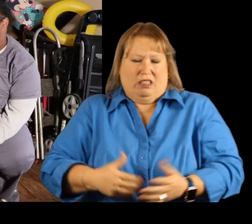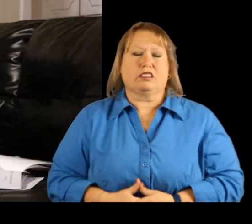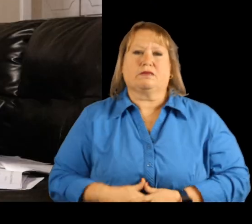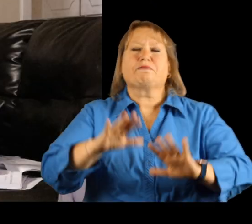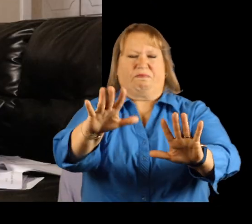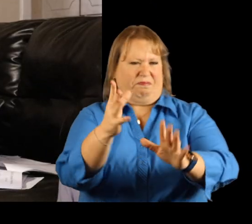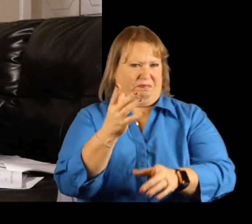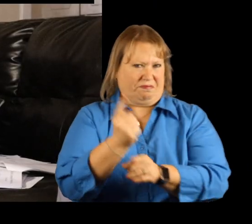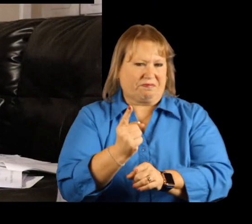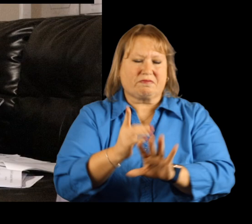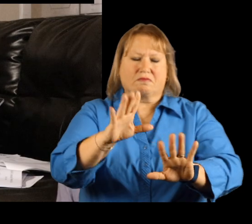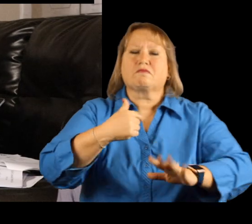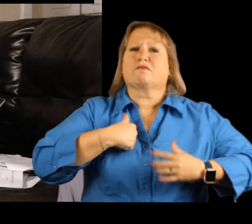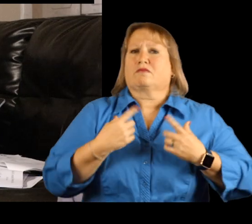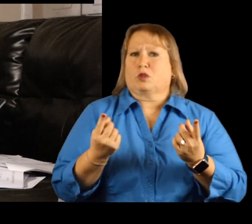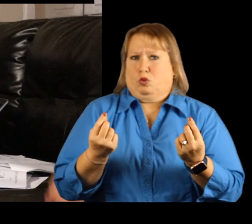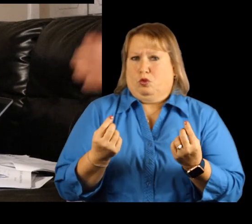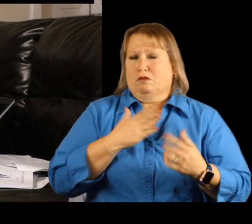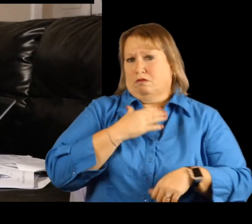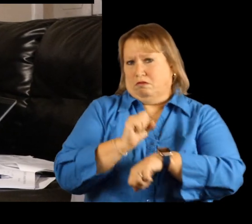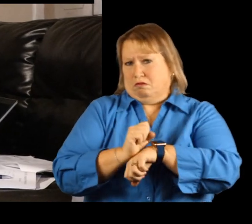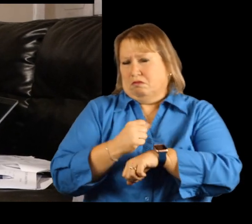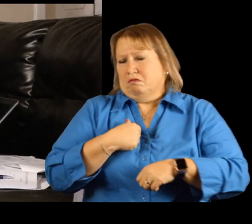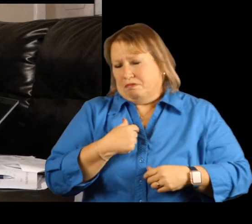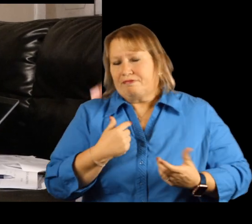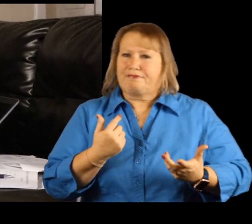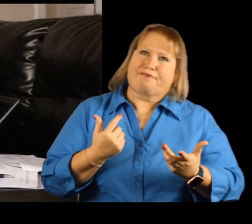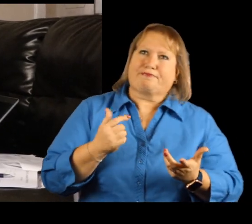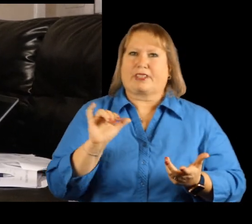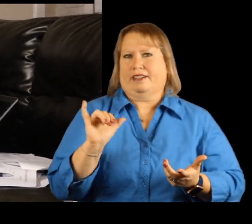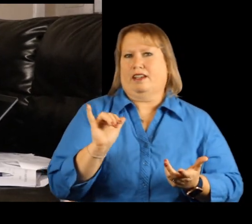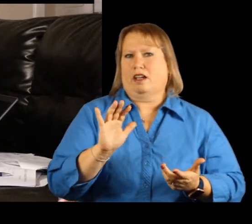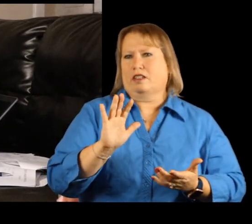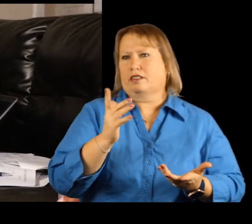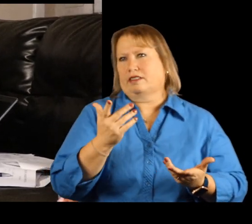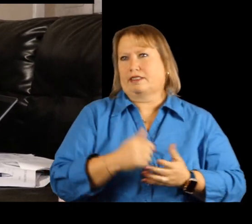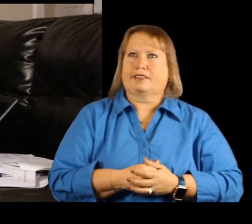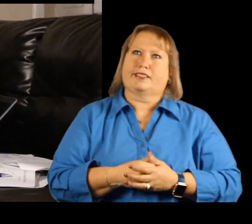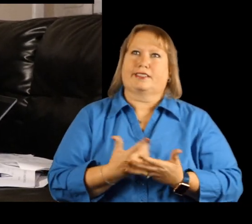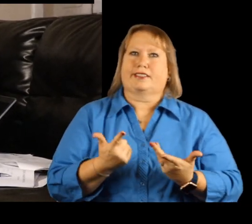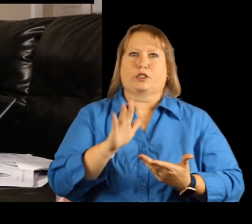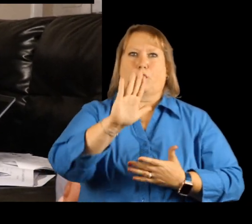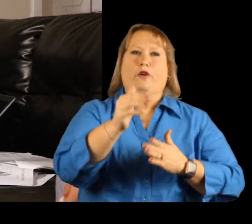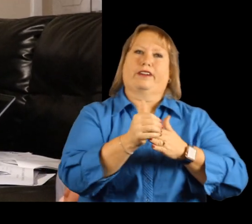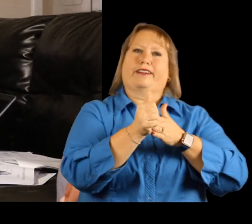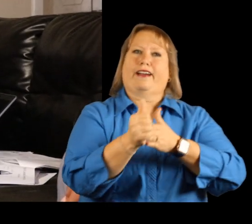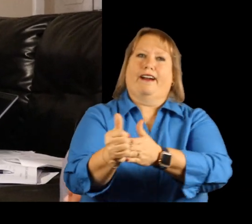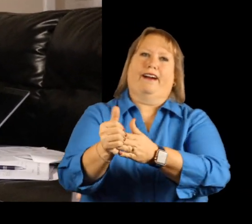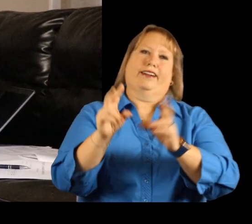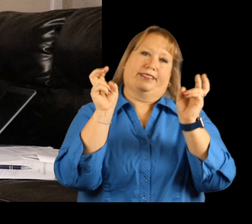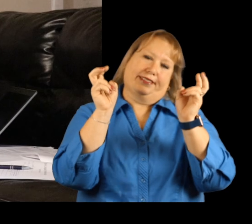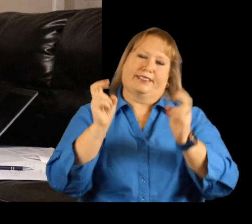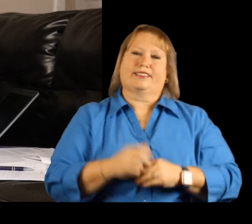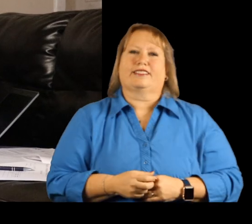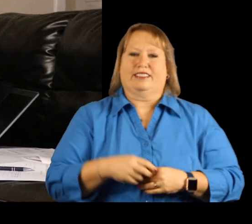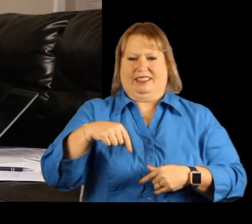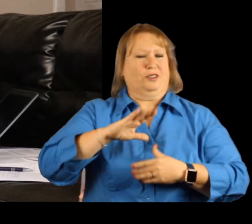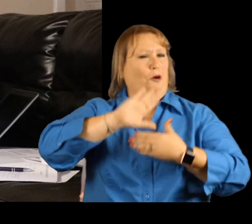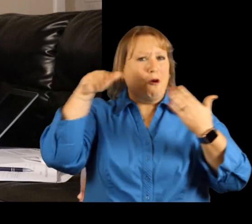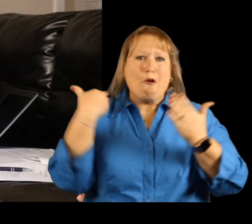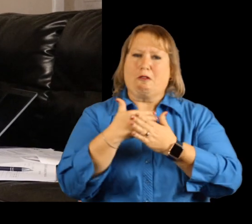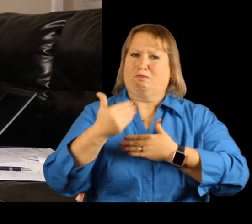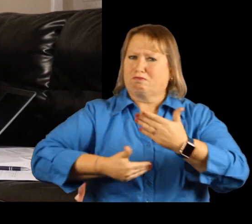So, what we're going to do. What I do is we're kinda like your guide basically in this whole process.